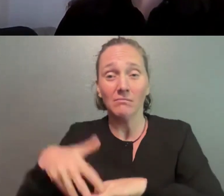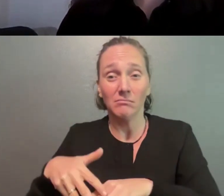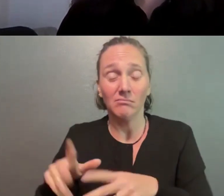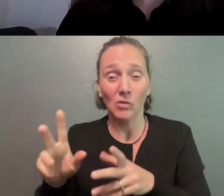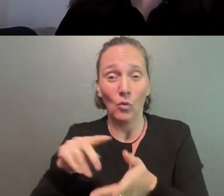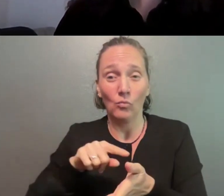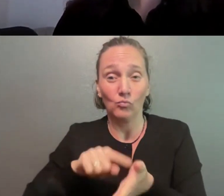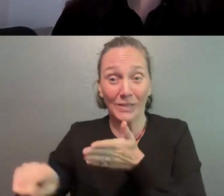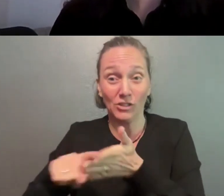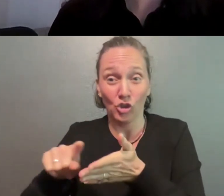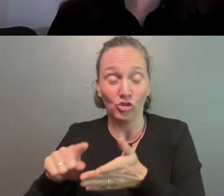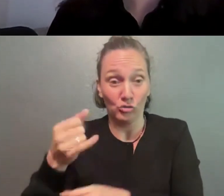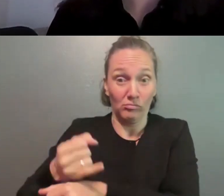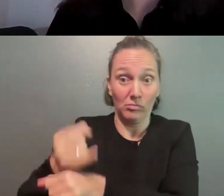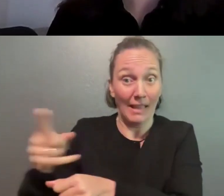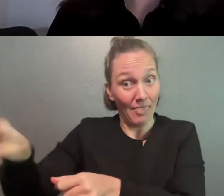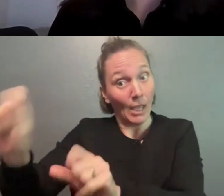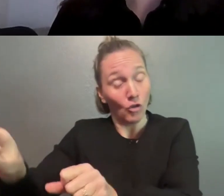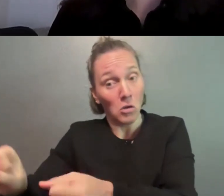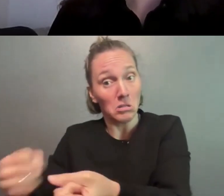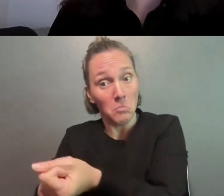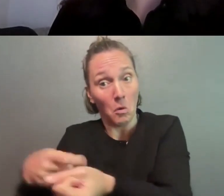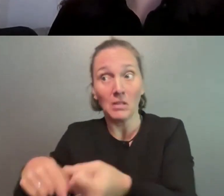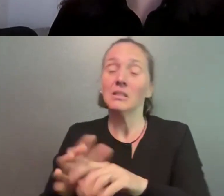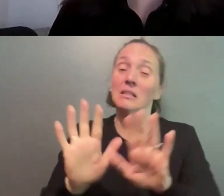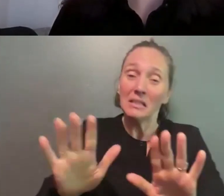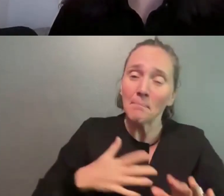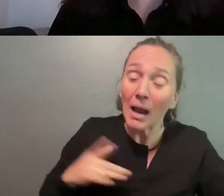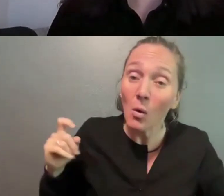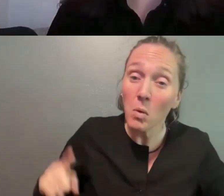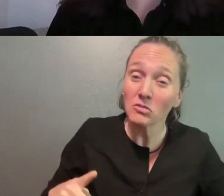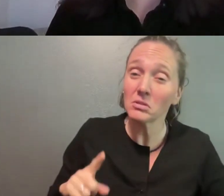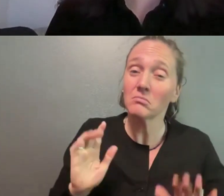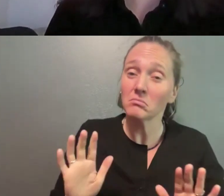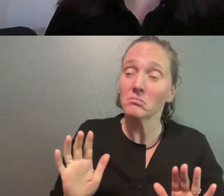This question is not so much about, you know, the outcomes of this,